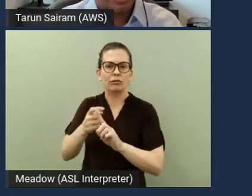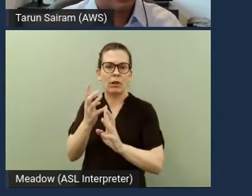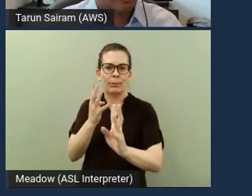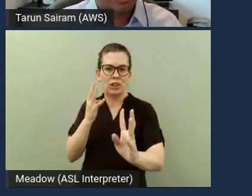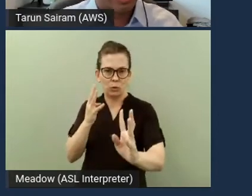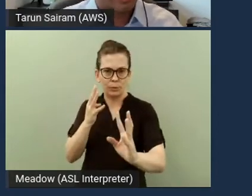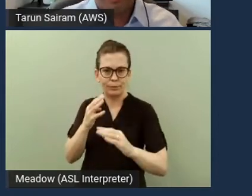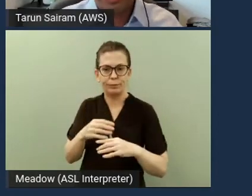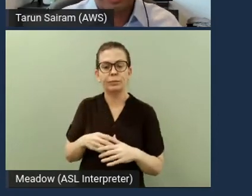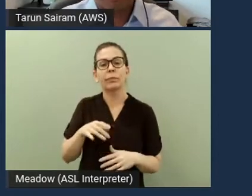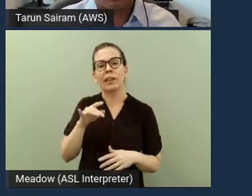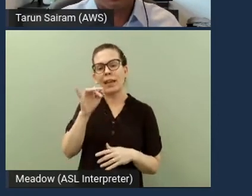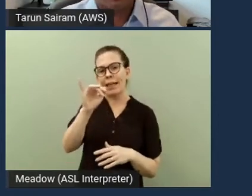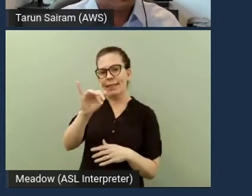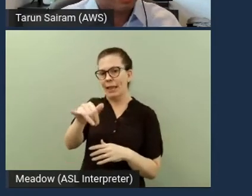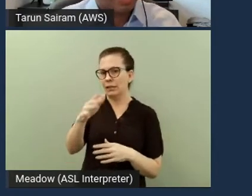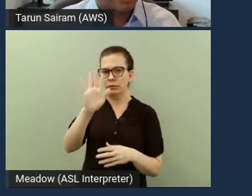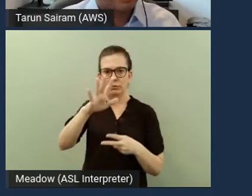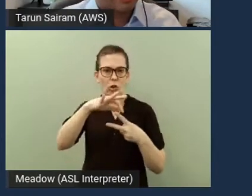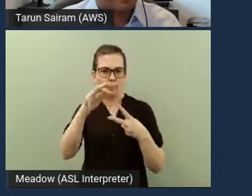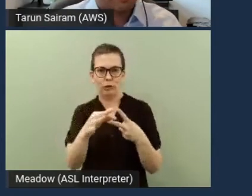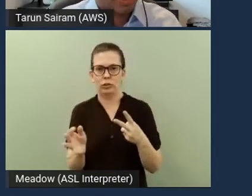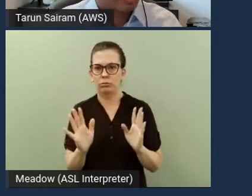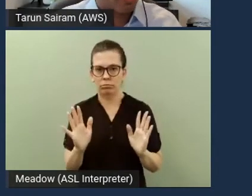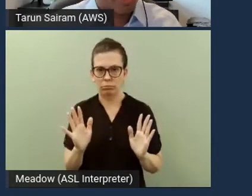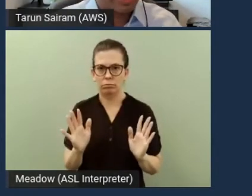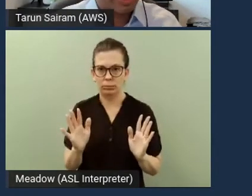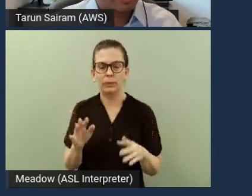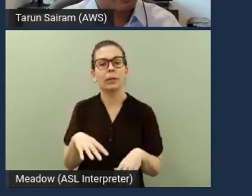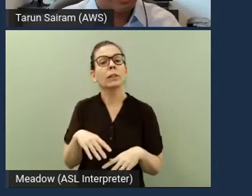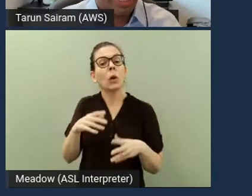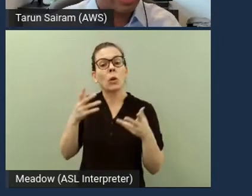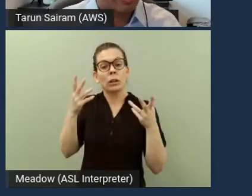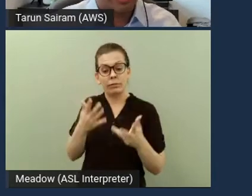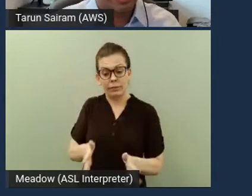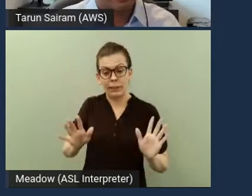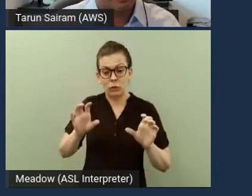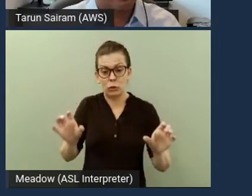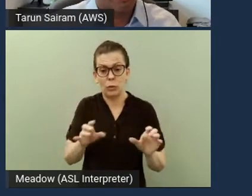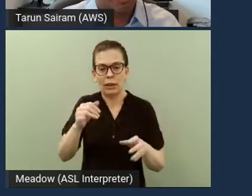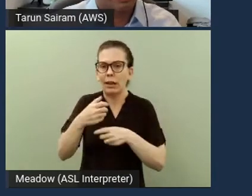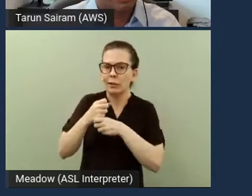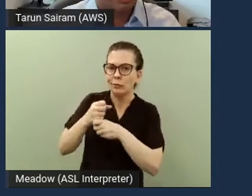And so this is completely optional. And so once you do that, you create your endpoint.